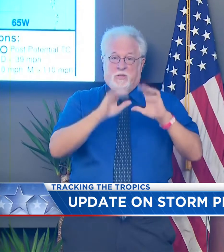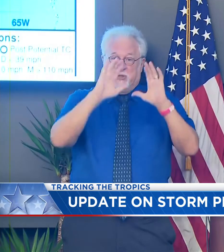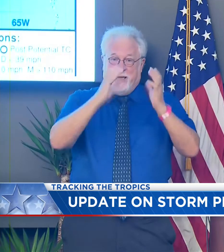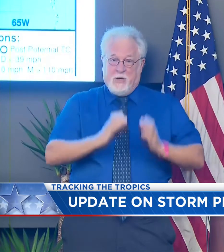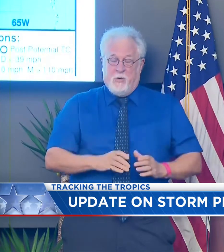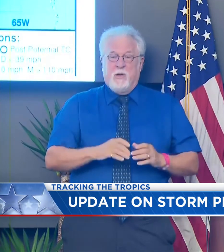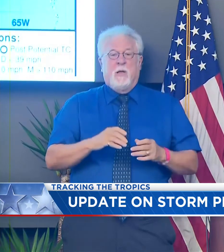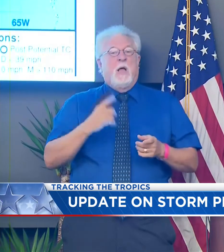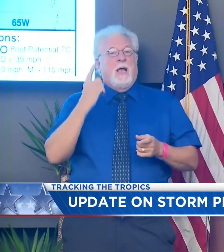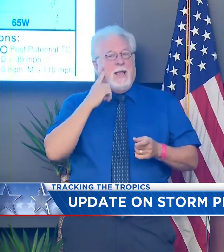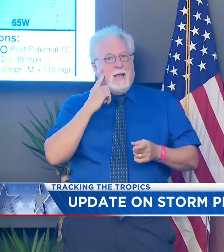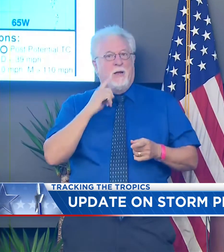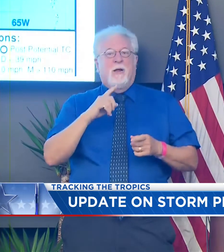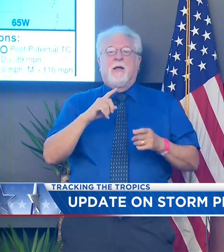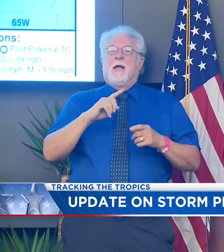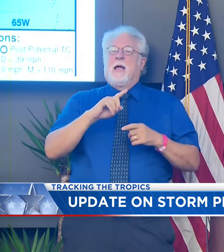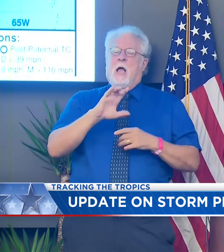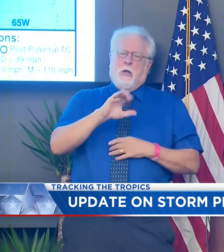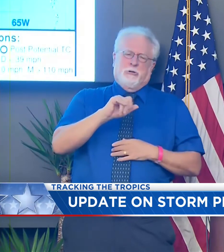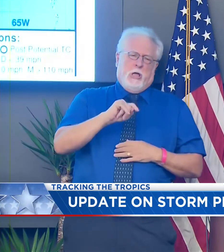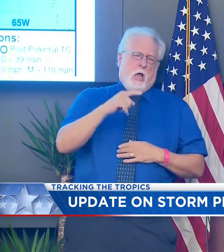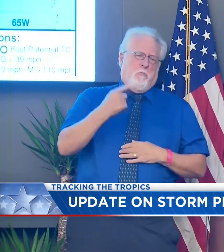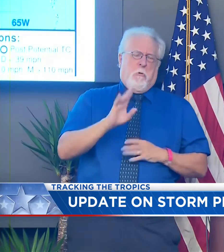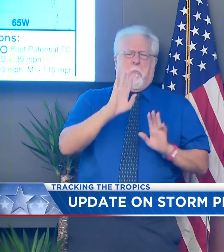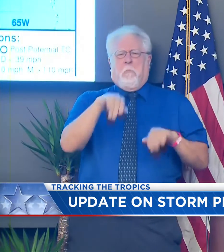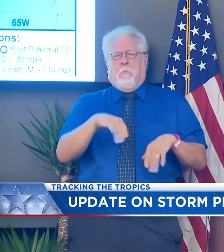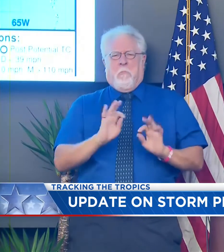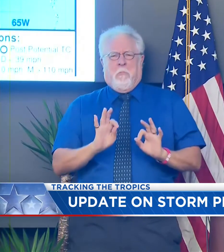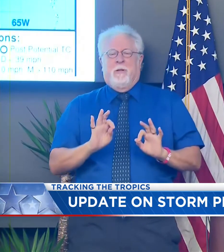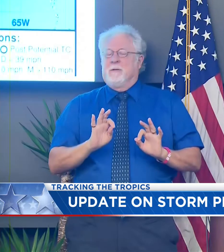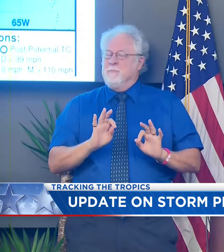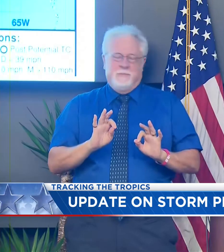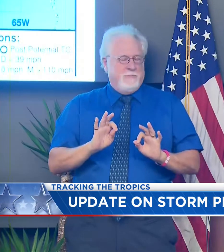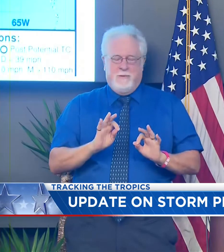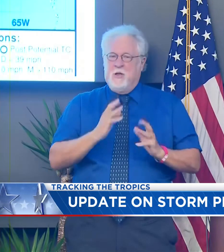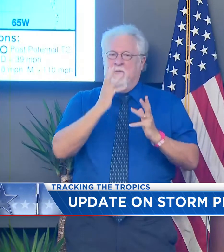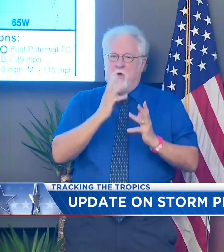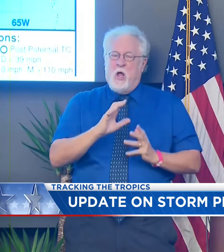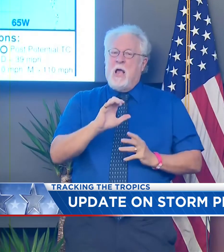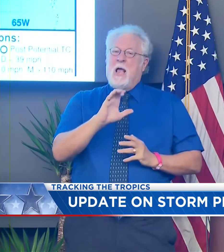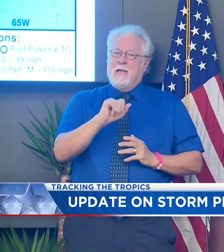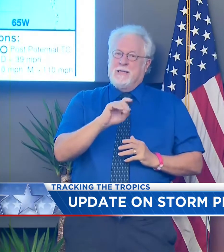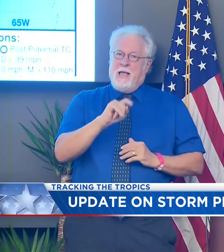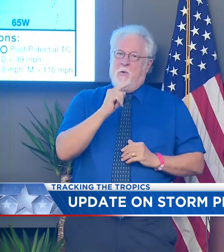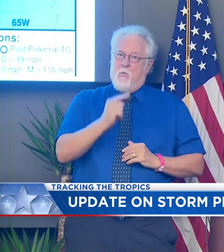THING WHEN IT COMES TO MARCO IS NOT TO GET SO FIXATED ON THE CATEGORY.